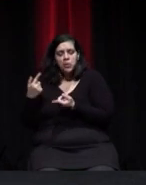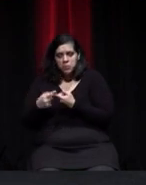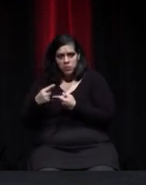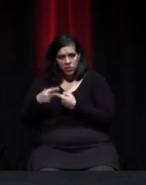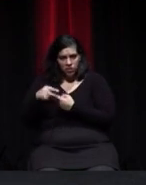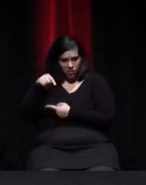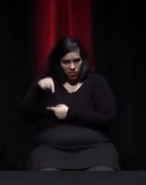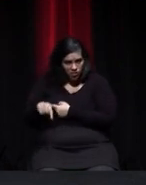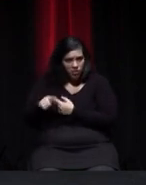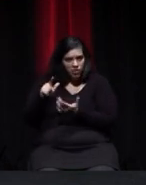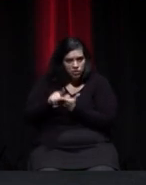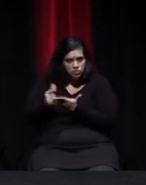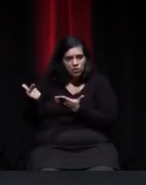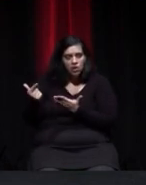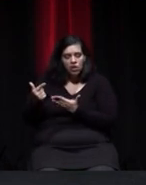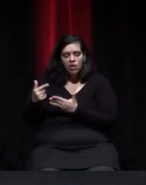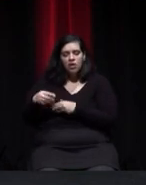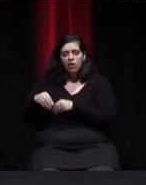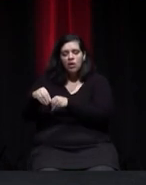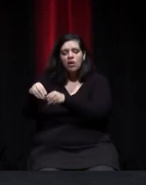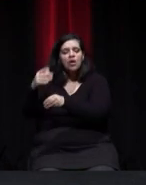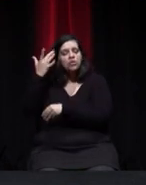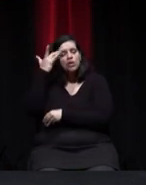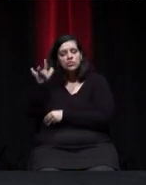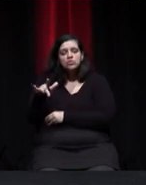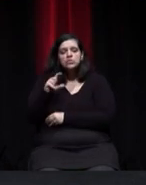is in face of... We aren't able of answering what the press is anymore.